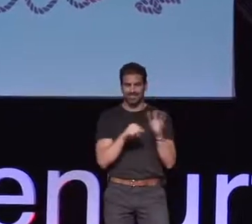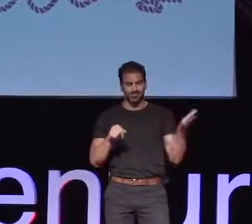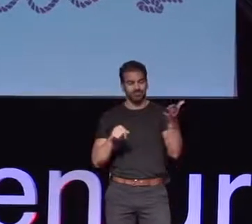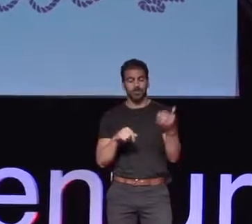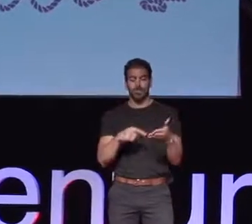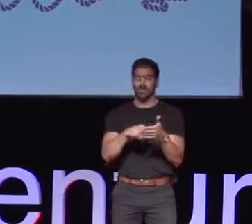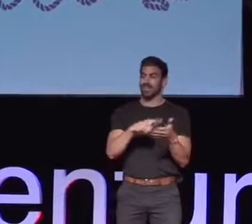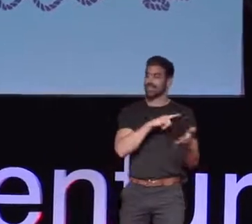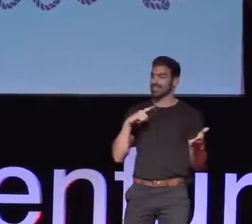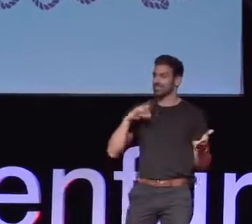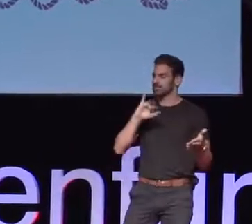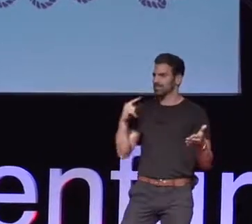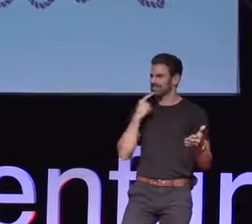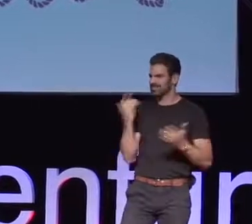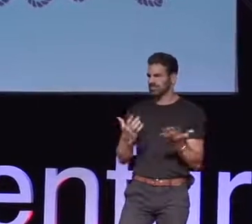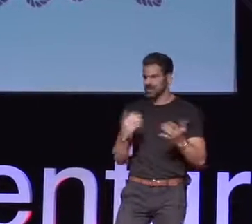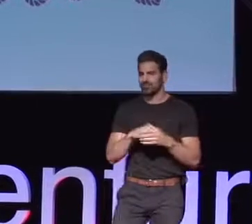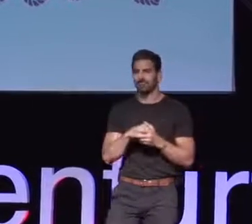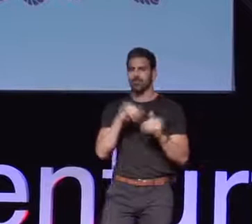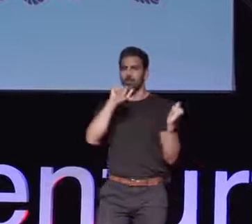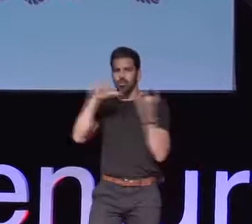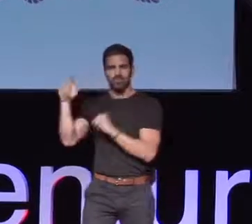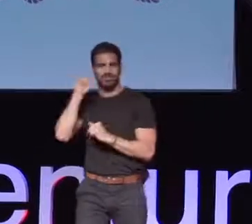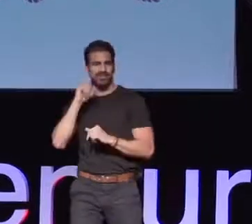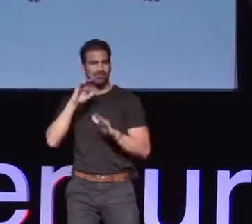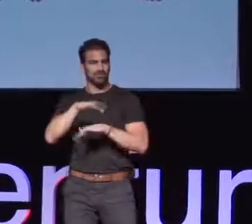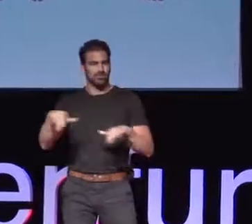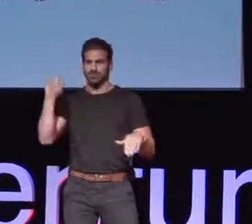that requires all deaf children have access to language between the ages of zero and five